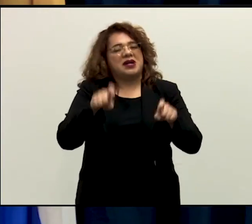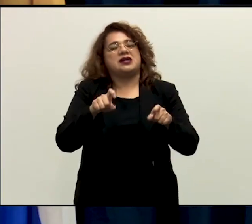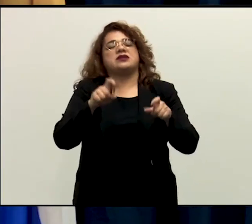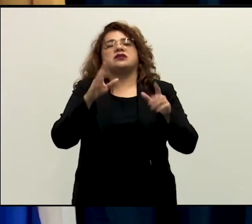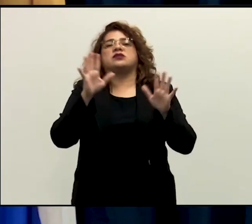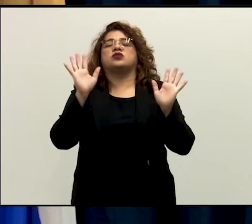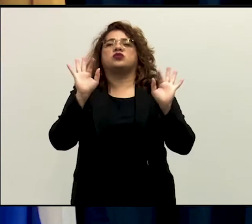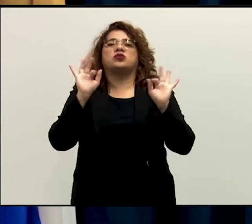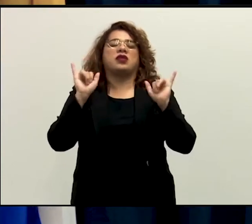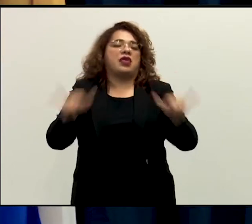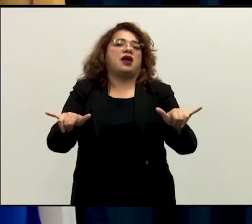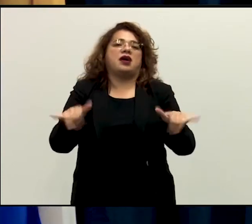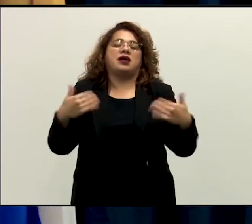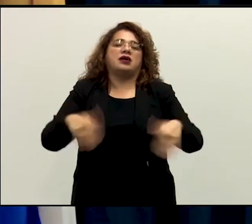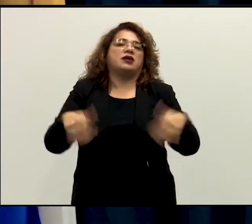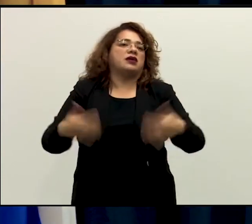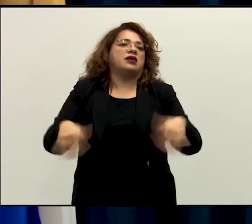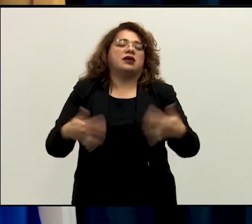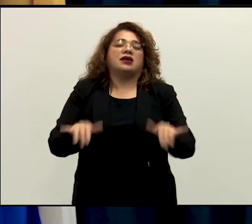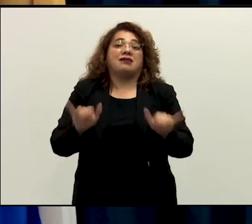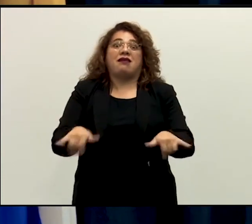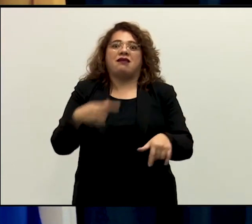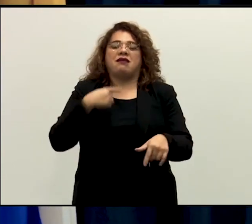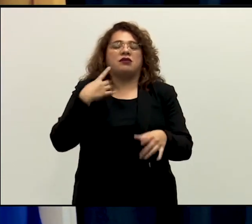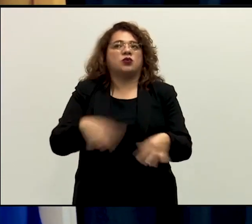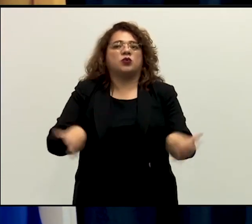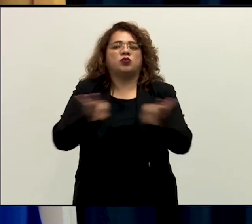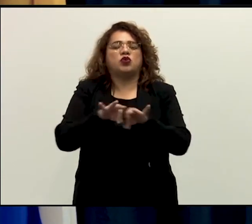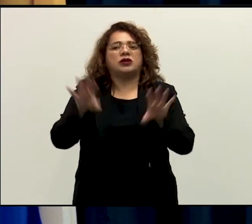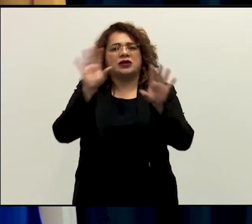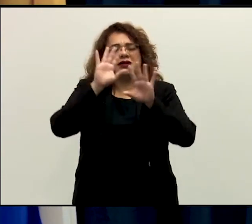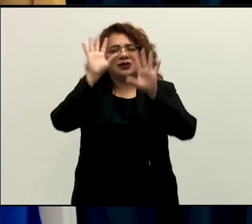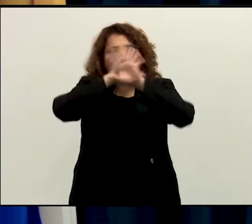we've really made that impact and I think the President has talked about how important